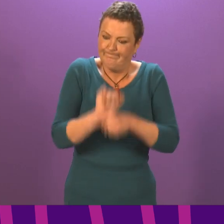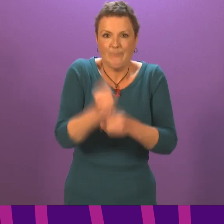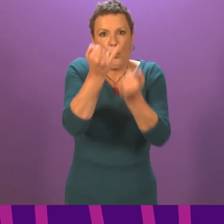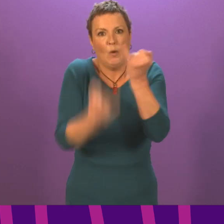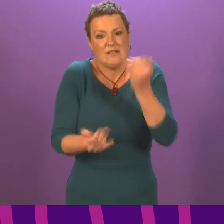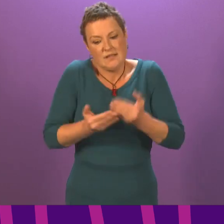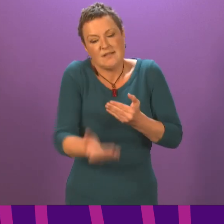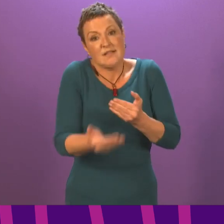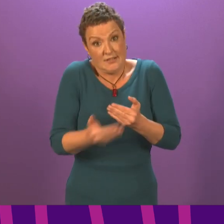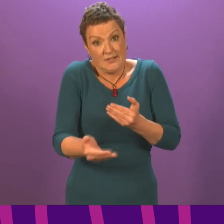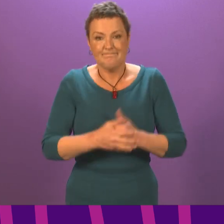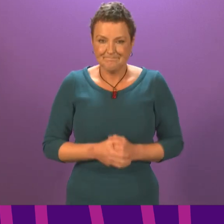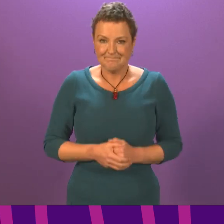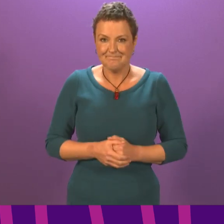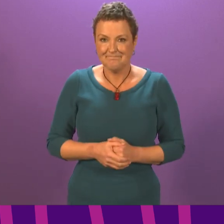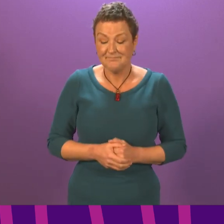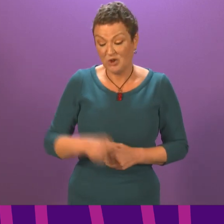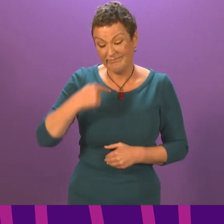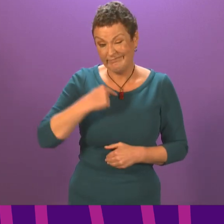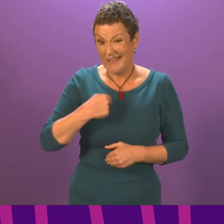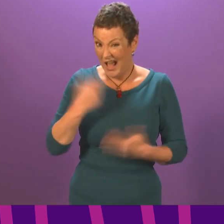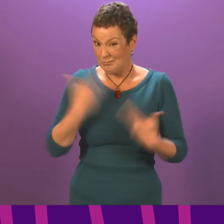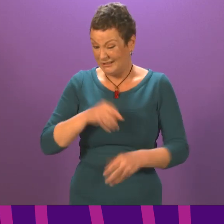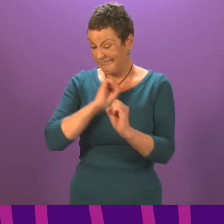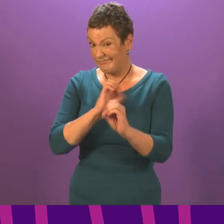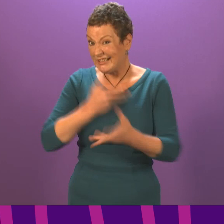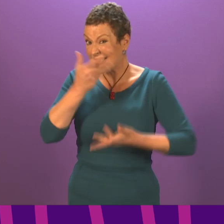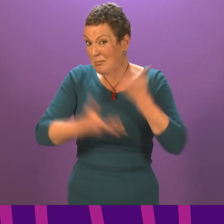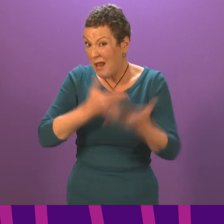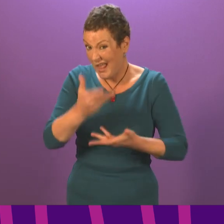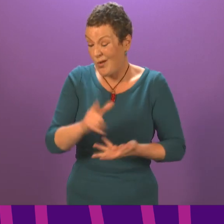Given the overall context to our decisions this week, which I have set out, care and